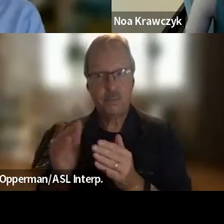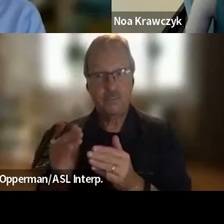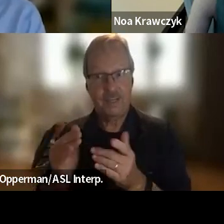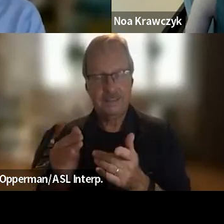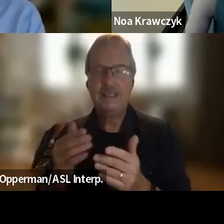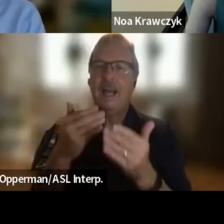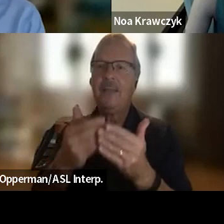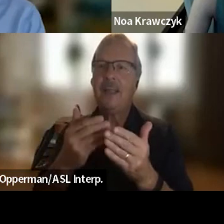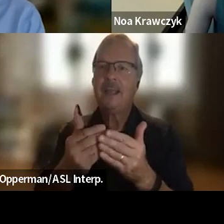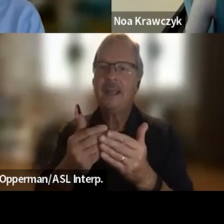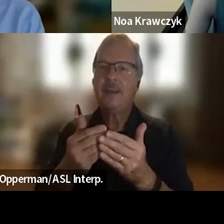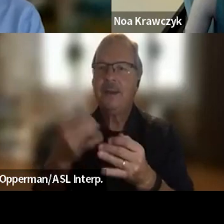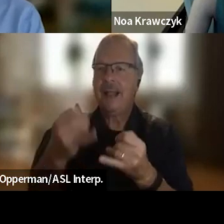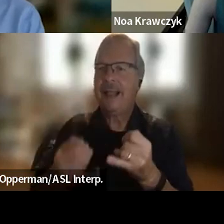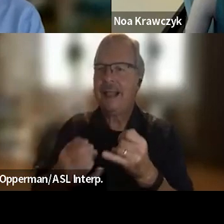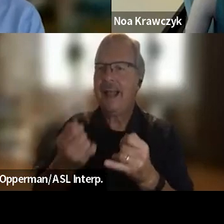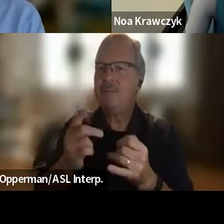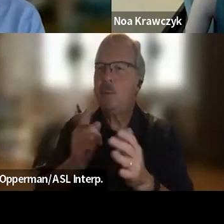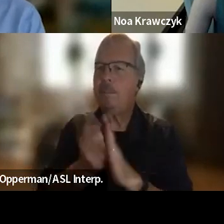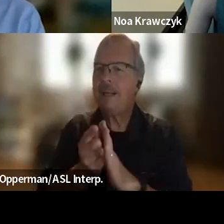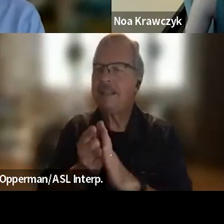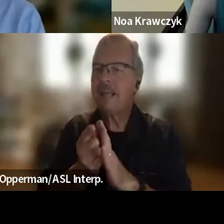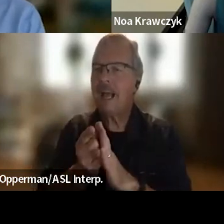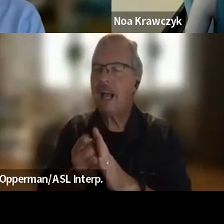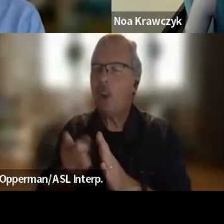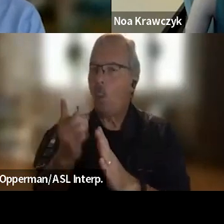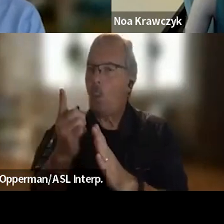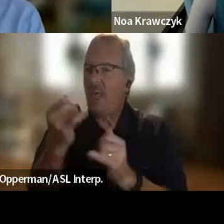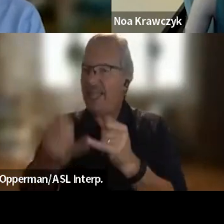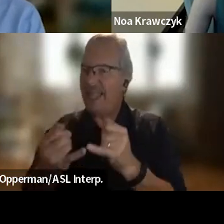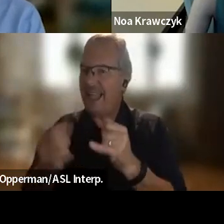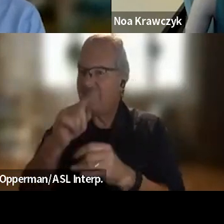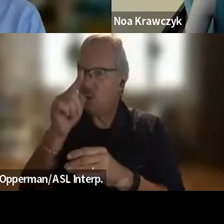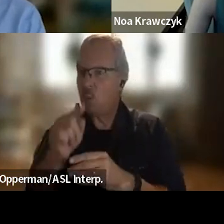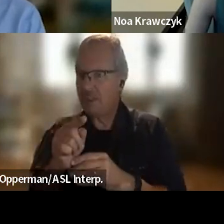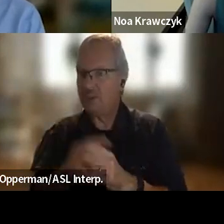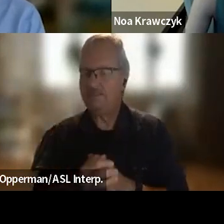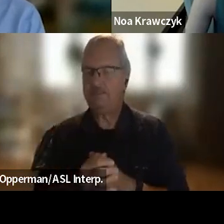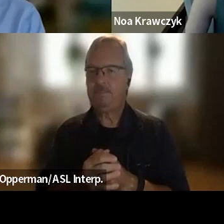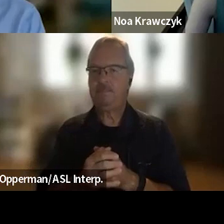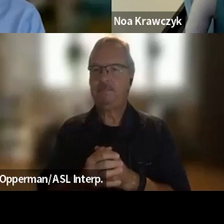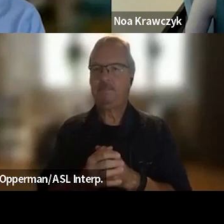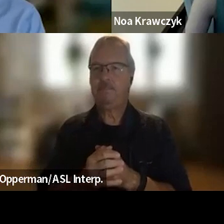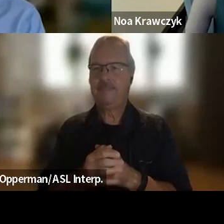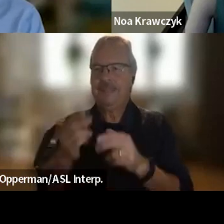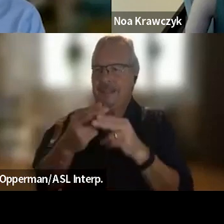And we're just in the last couple of minutes. I wanna squeeze in one last question if I can, just get a brief answer